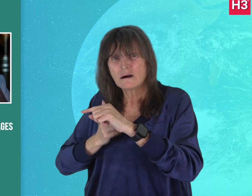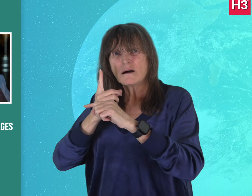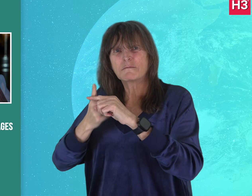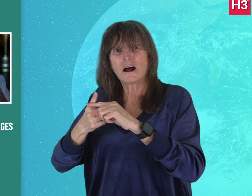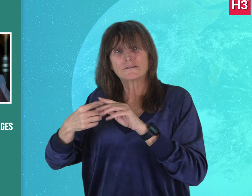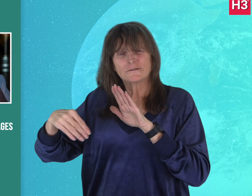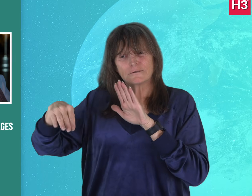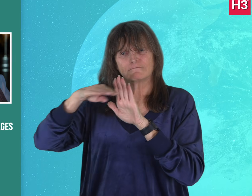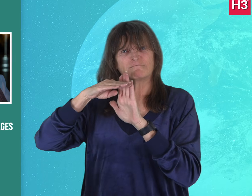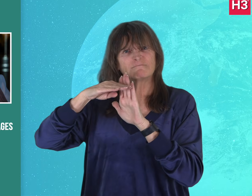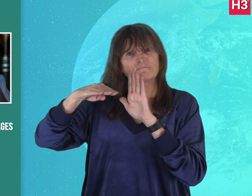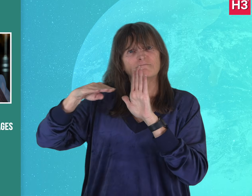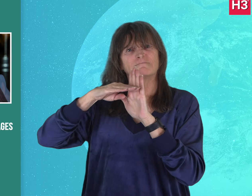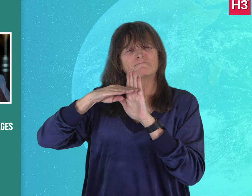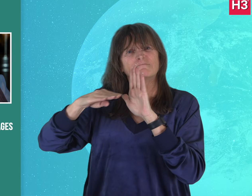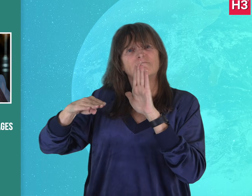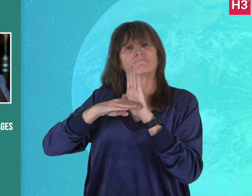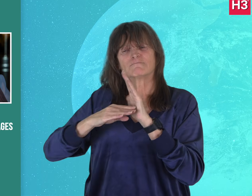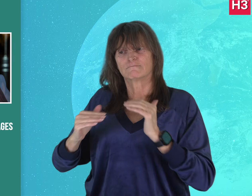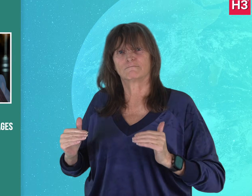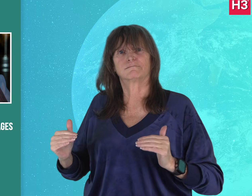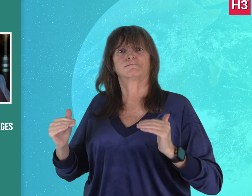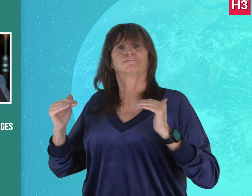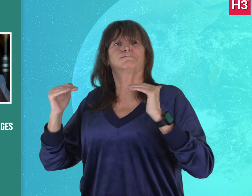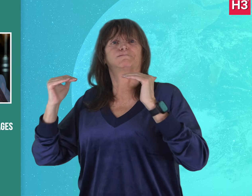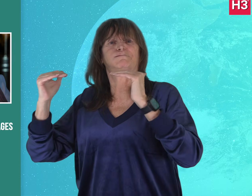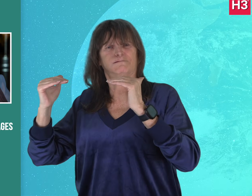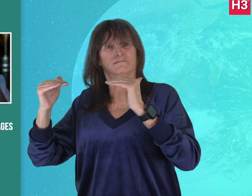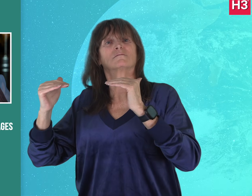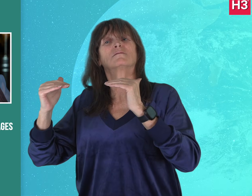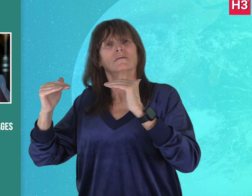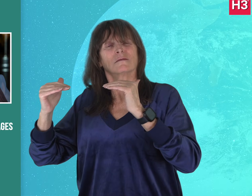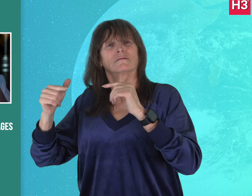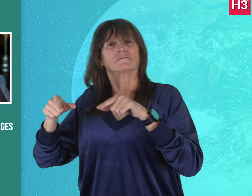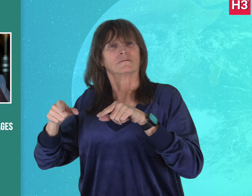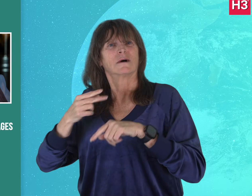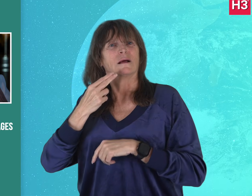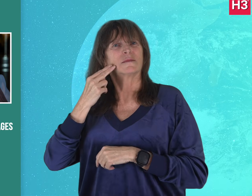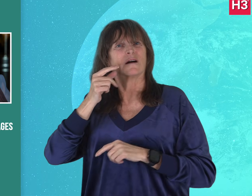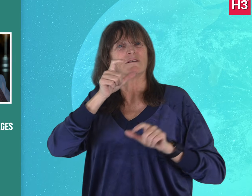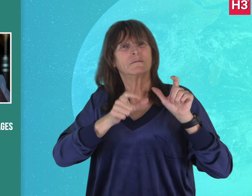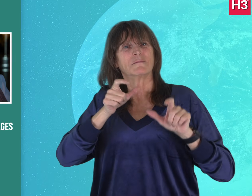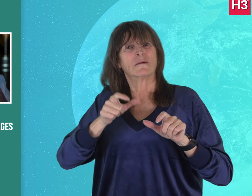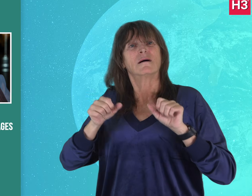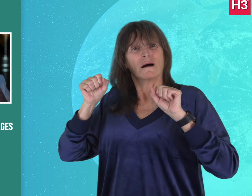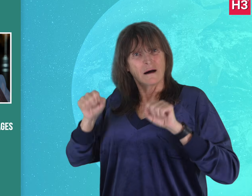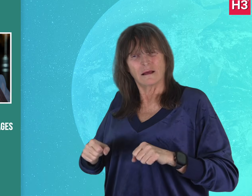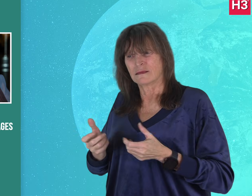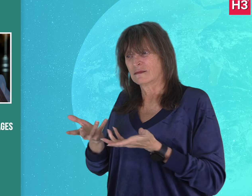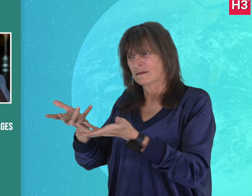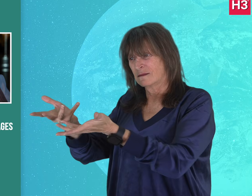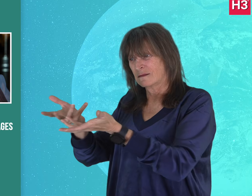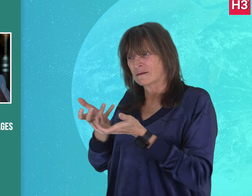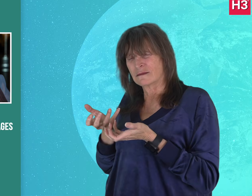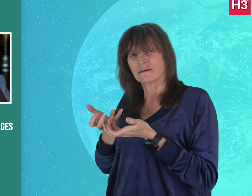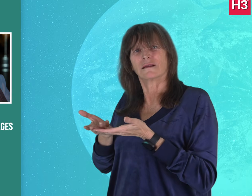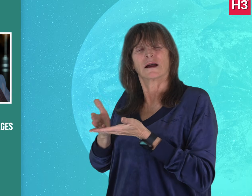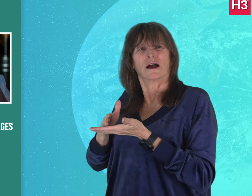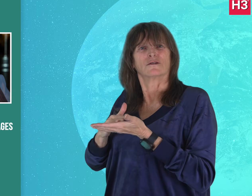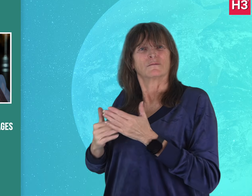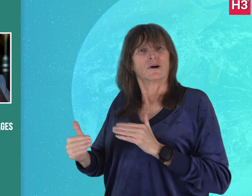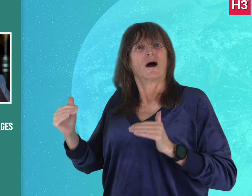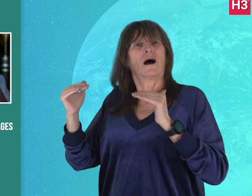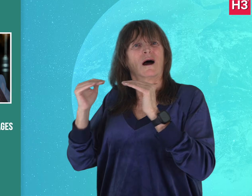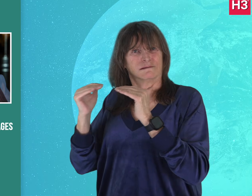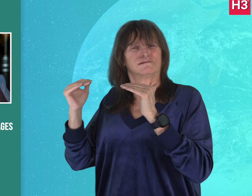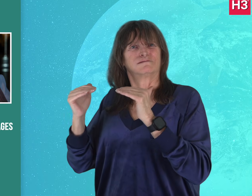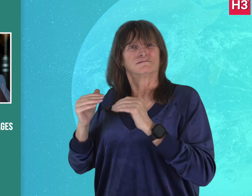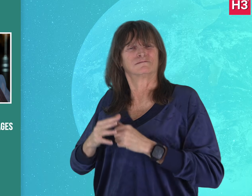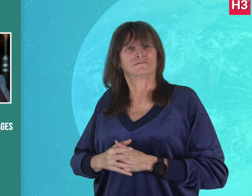to make sure Deaf people receive equal access.